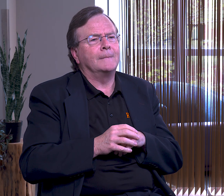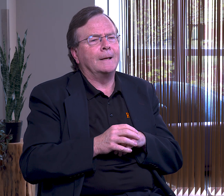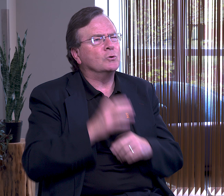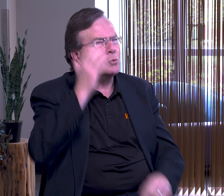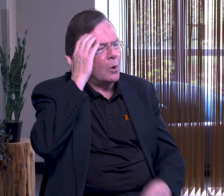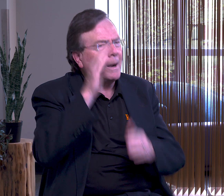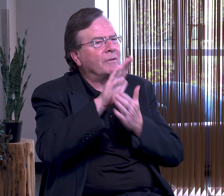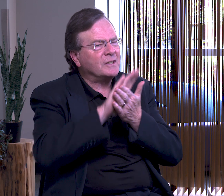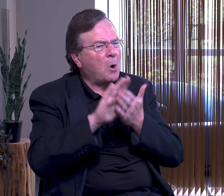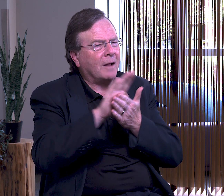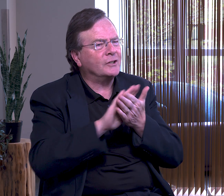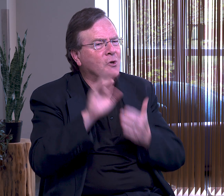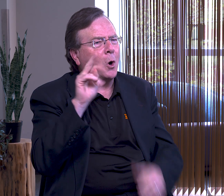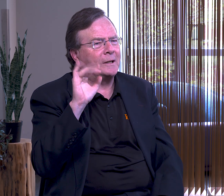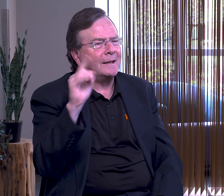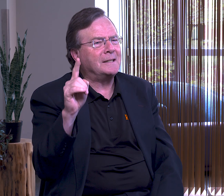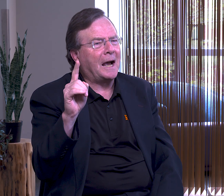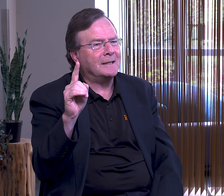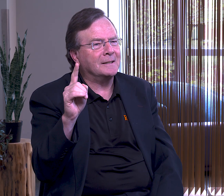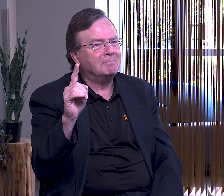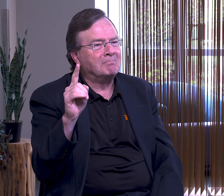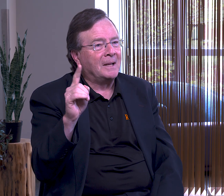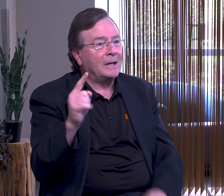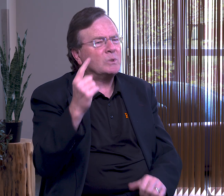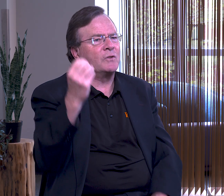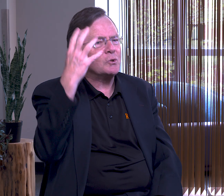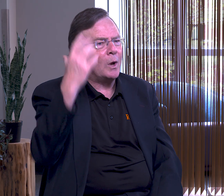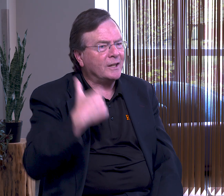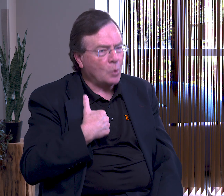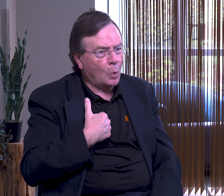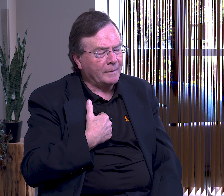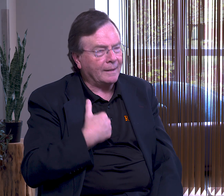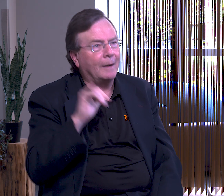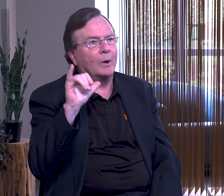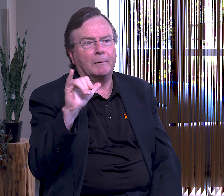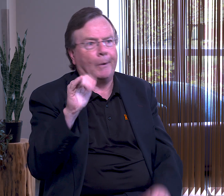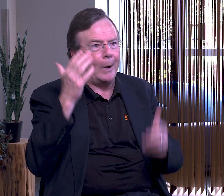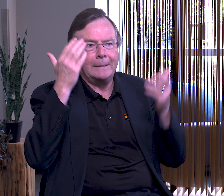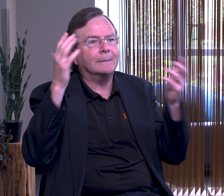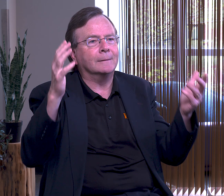and you know about this college called NTID?” He was the first one that told me, and I went, “No, I didn't.”